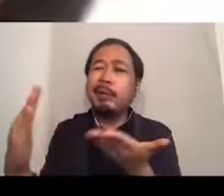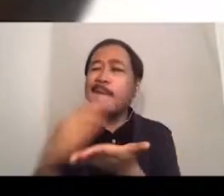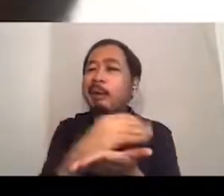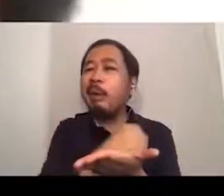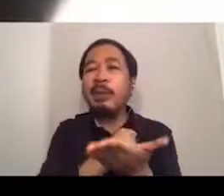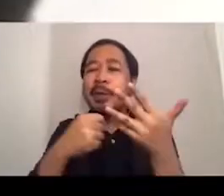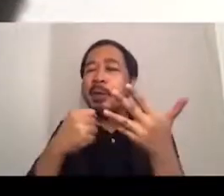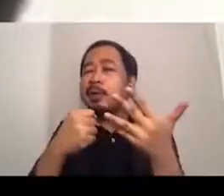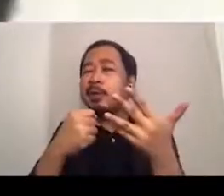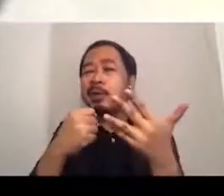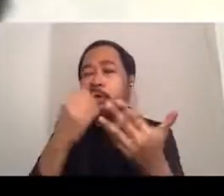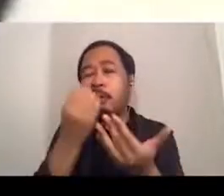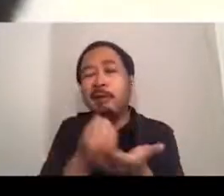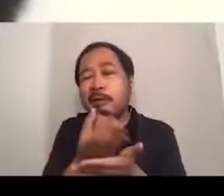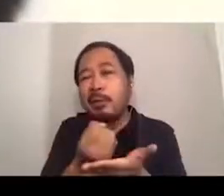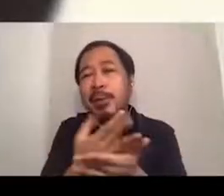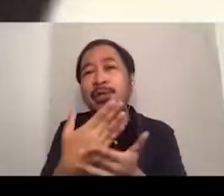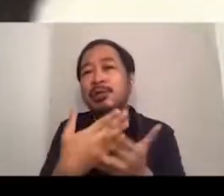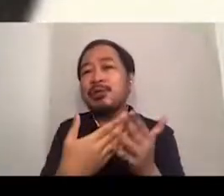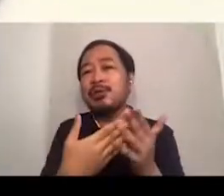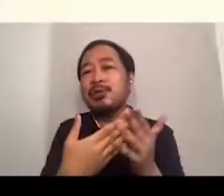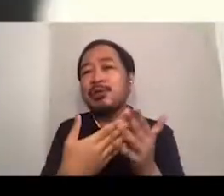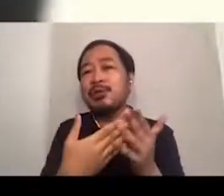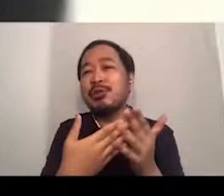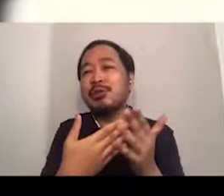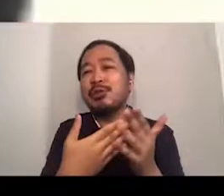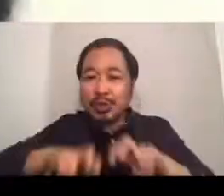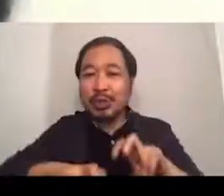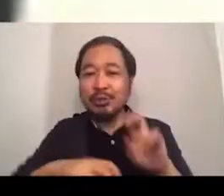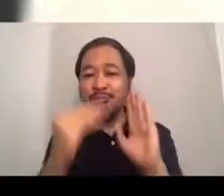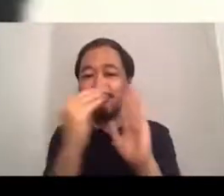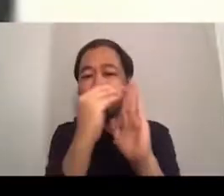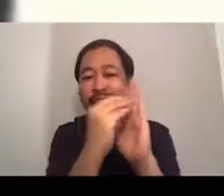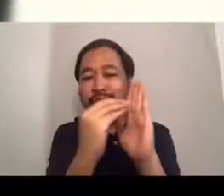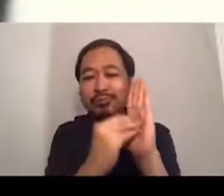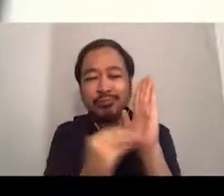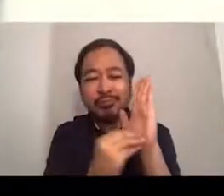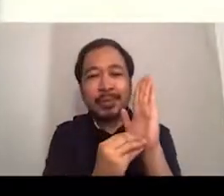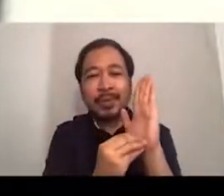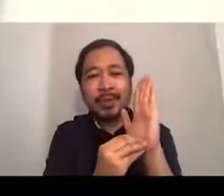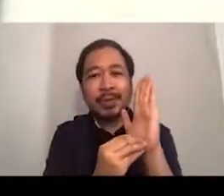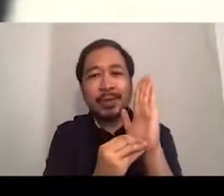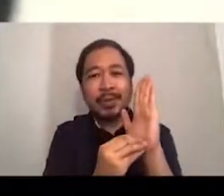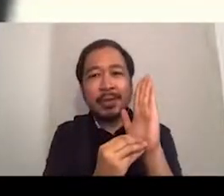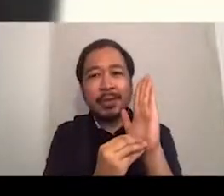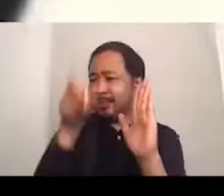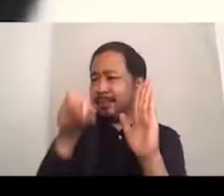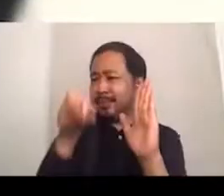and we gathered this from a professional group and presented this over to our Ministry of Health.